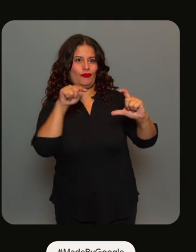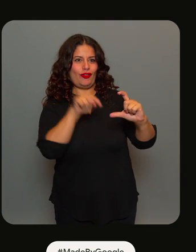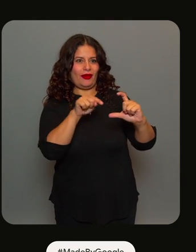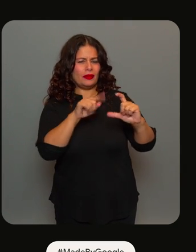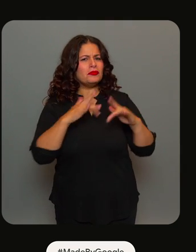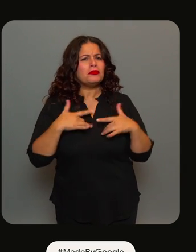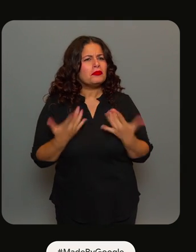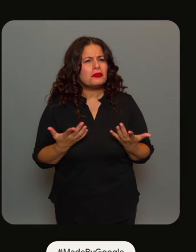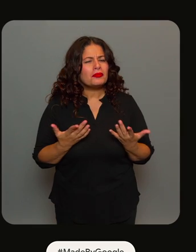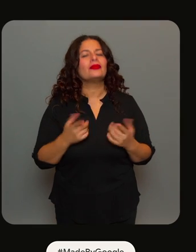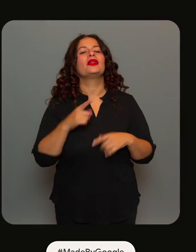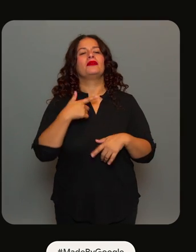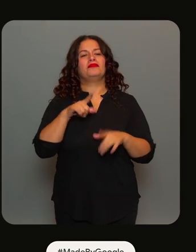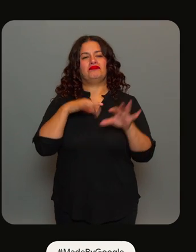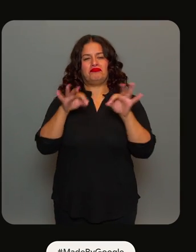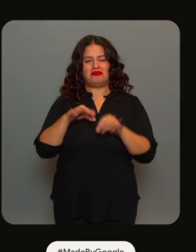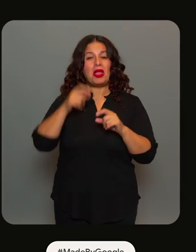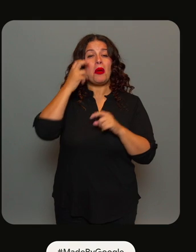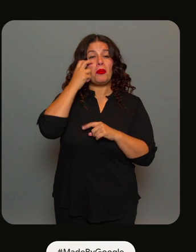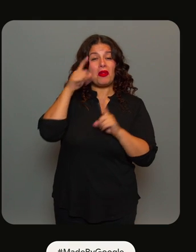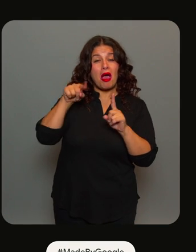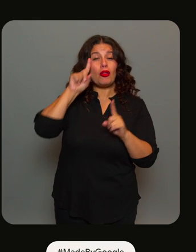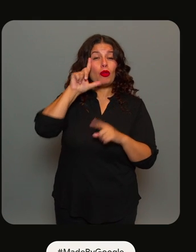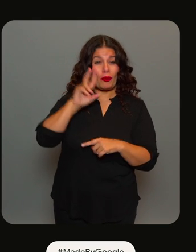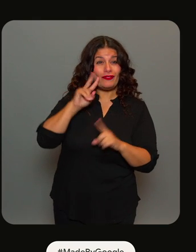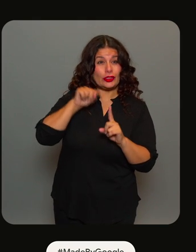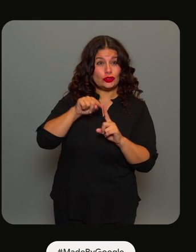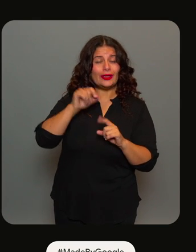Finding that perfect angle for a selfie can be particularly